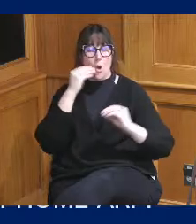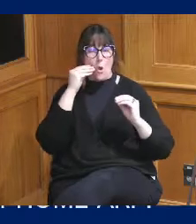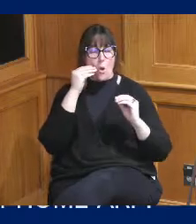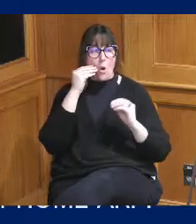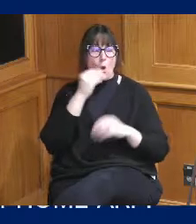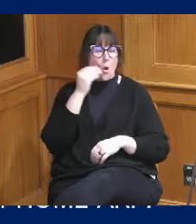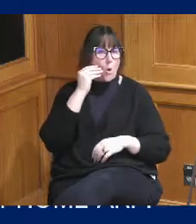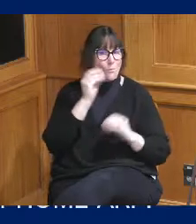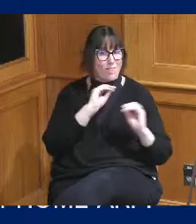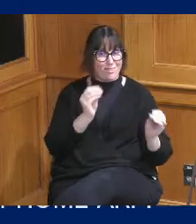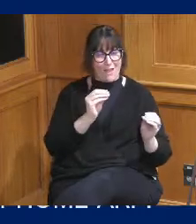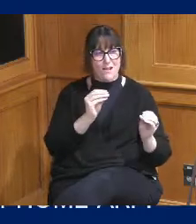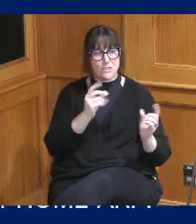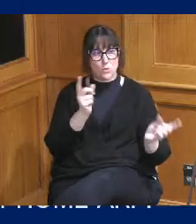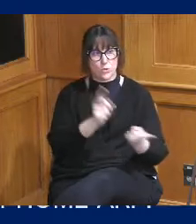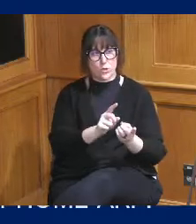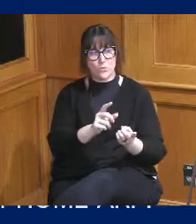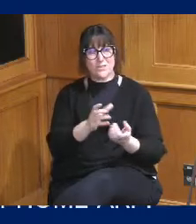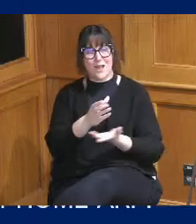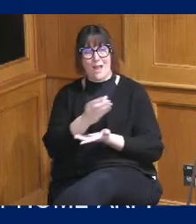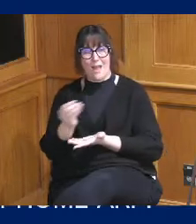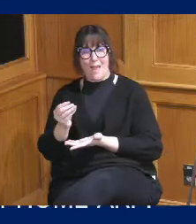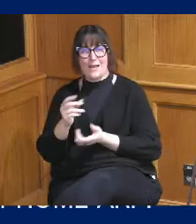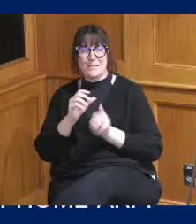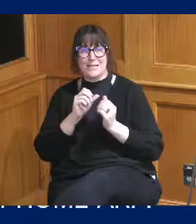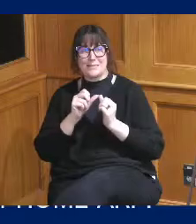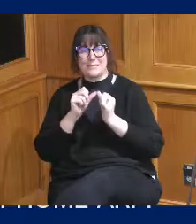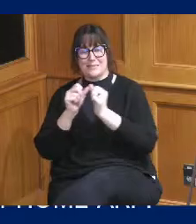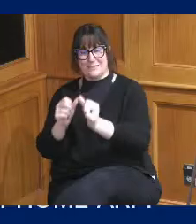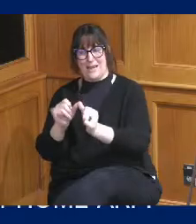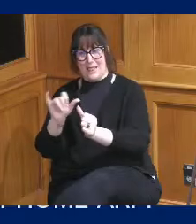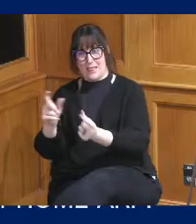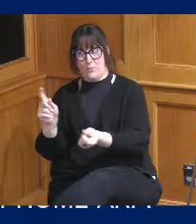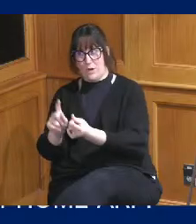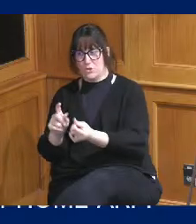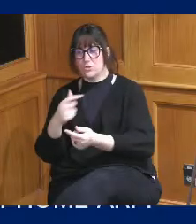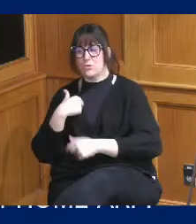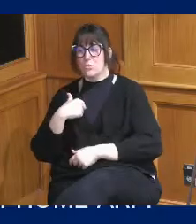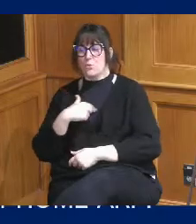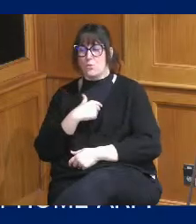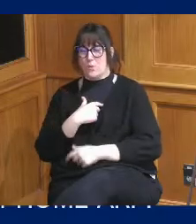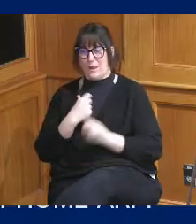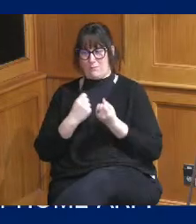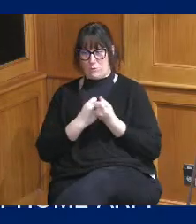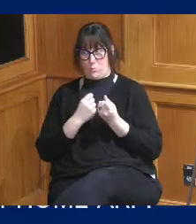under homar there are three categories that are specifically included as Supportive Services the